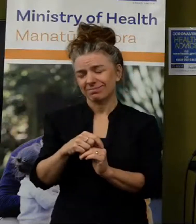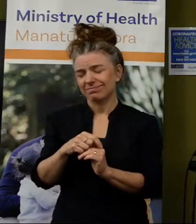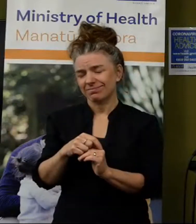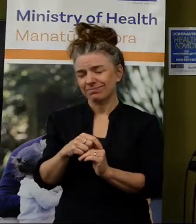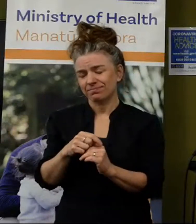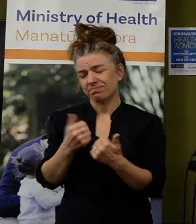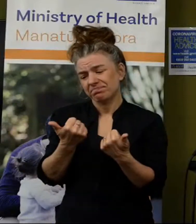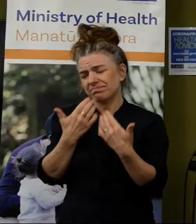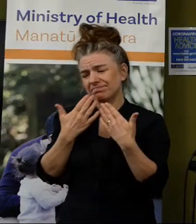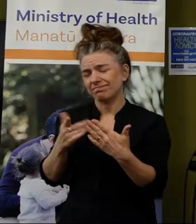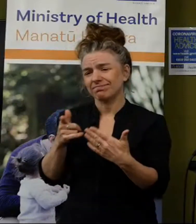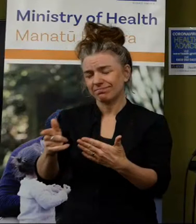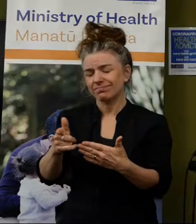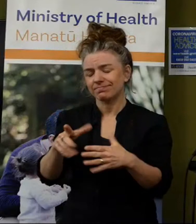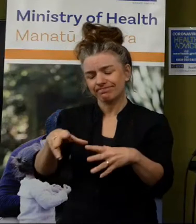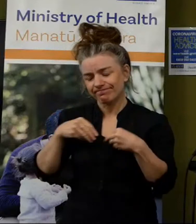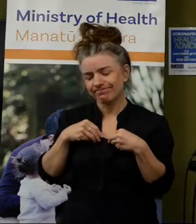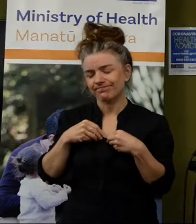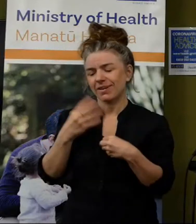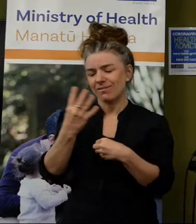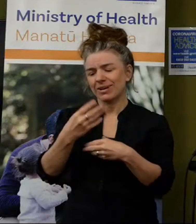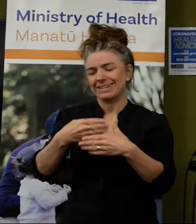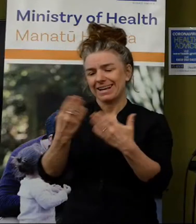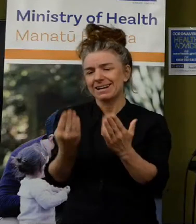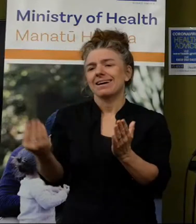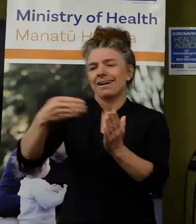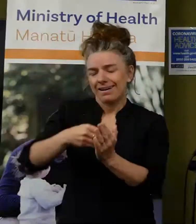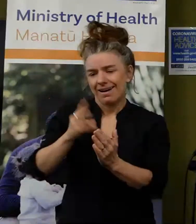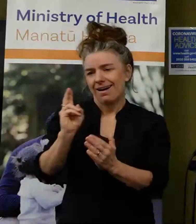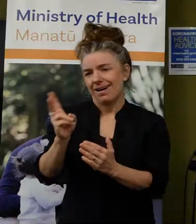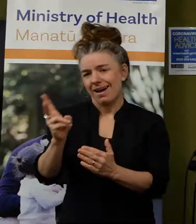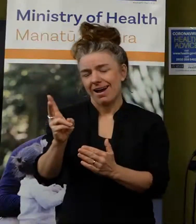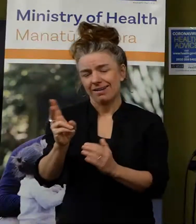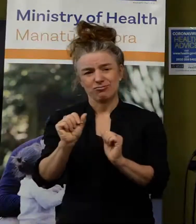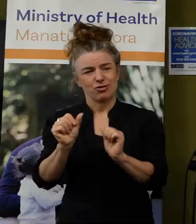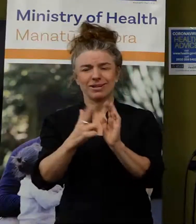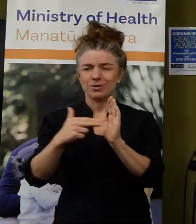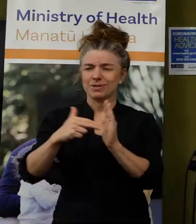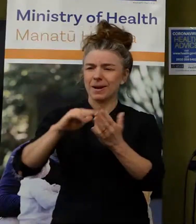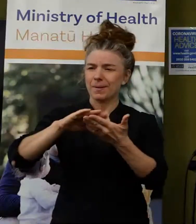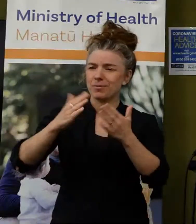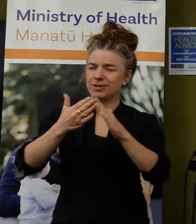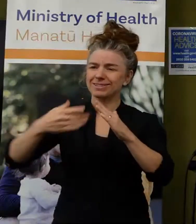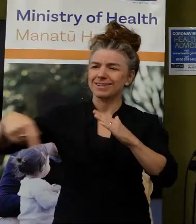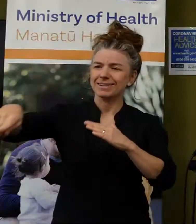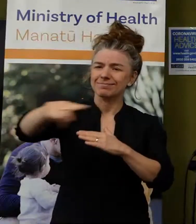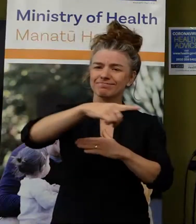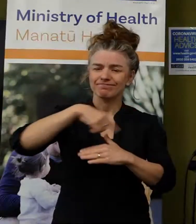to protect the New Zealand community. I understand there's been a little bit of confusion